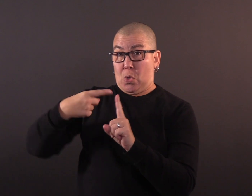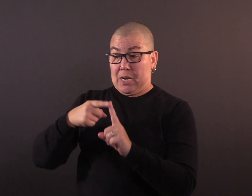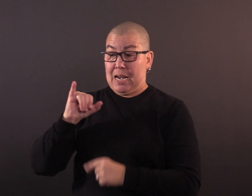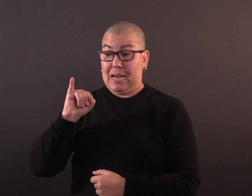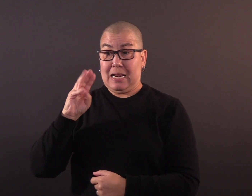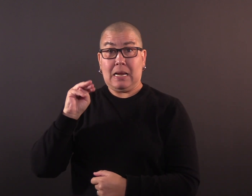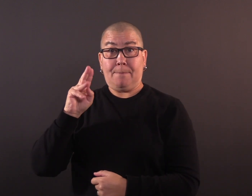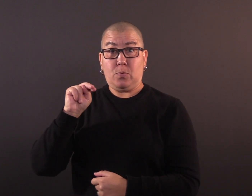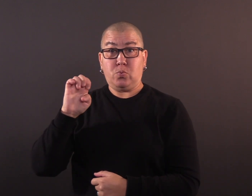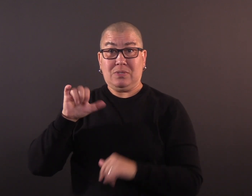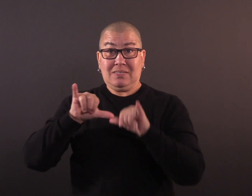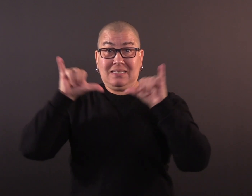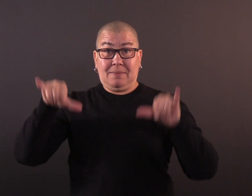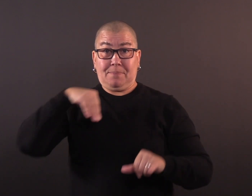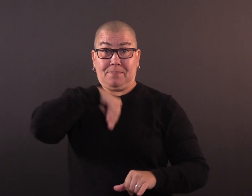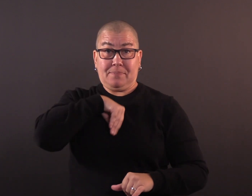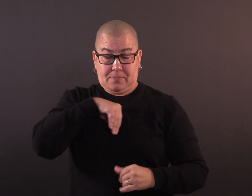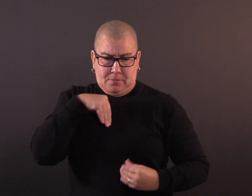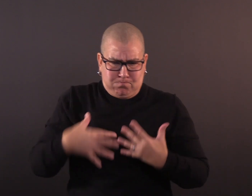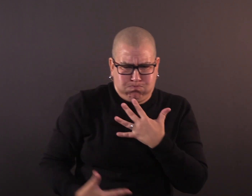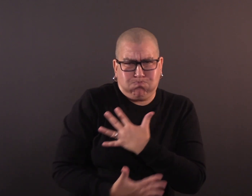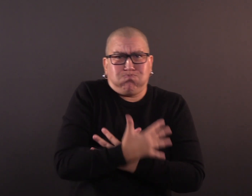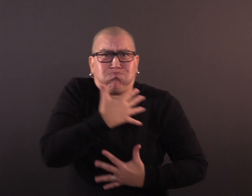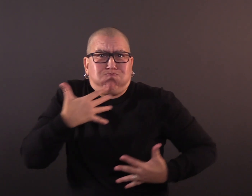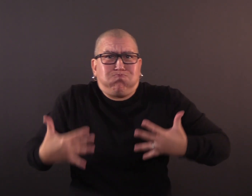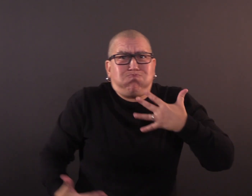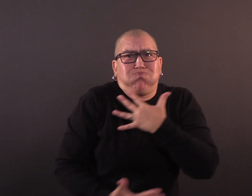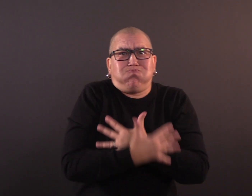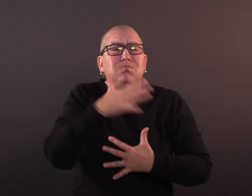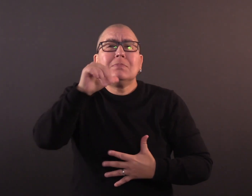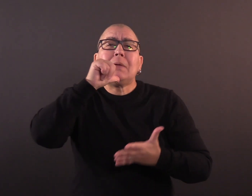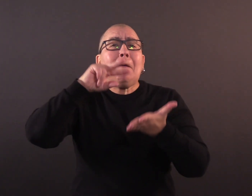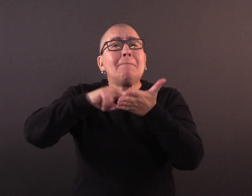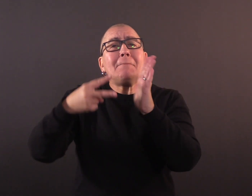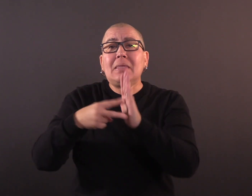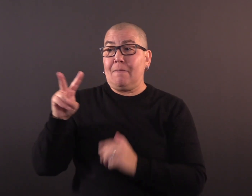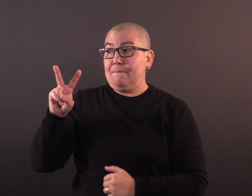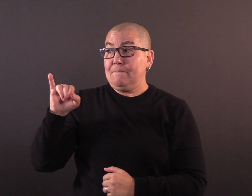Once the immune system gets fired up, Torgerson says, it can affect the brain even if the